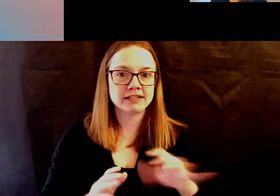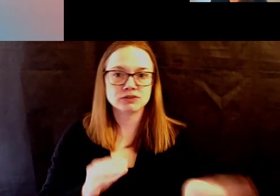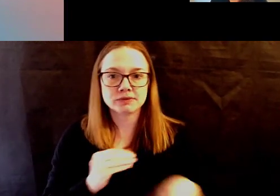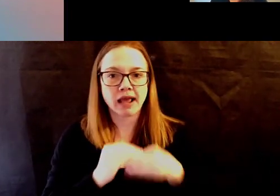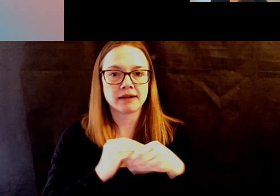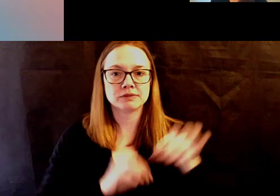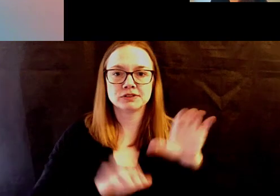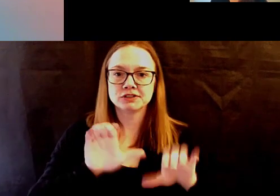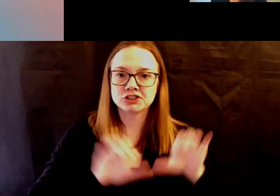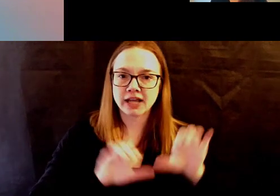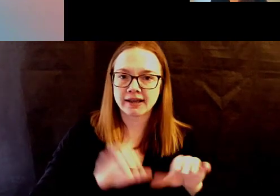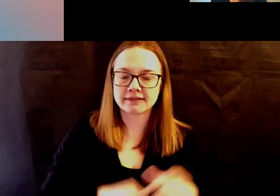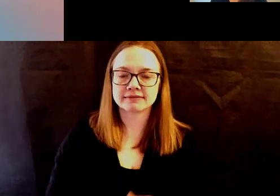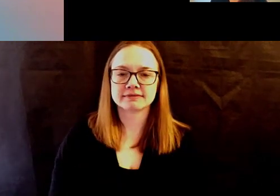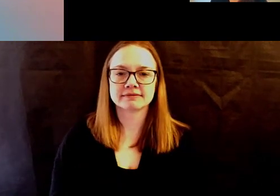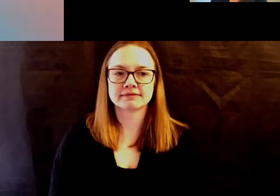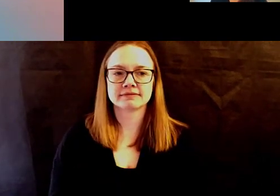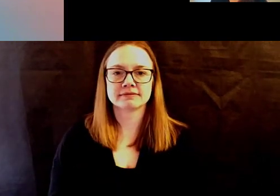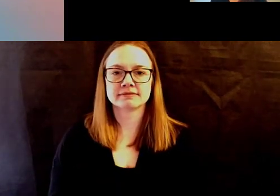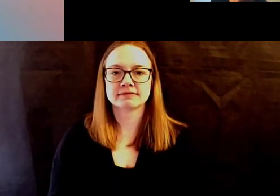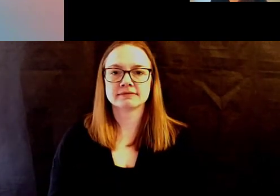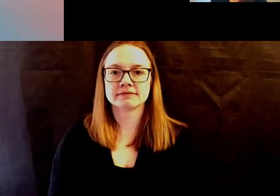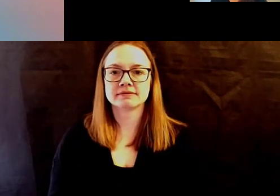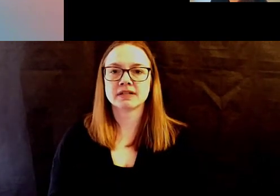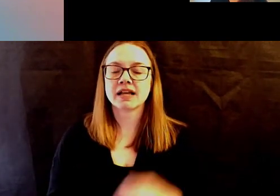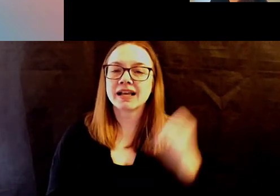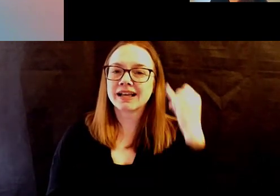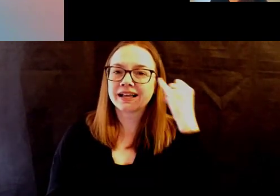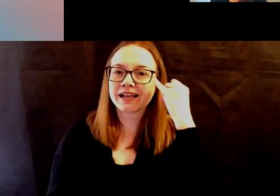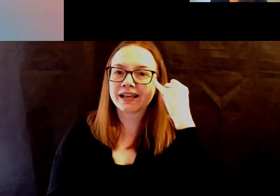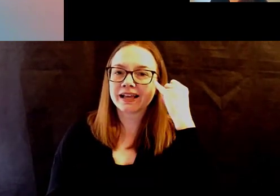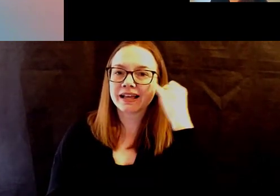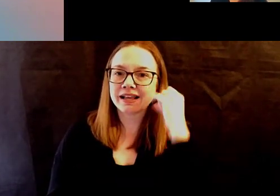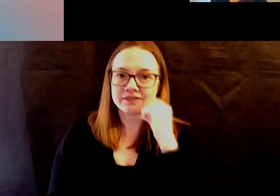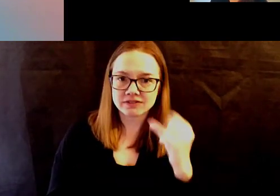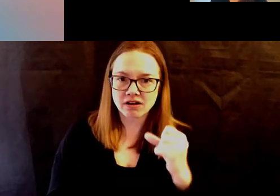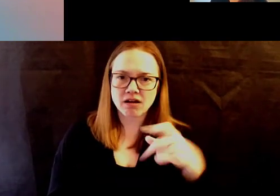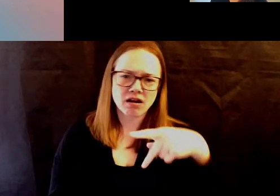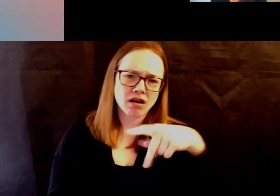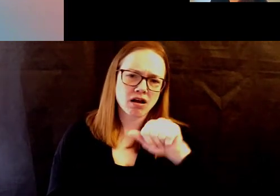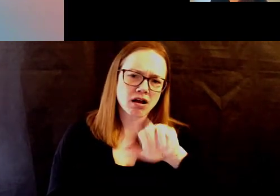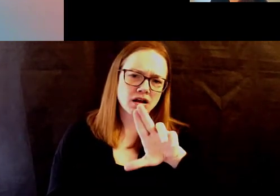Otherwise, Paul, will you be collecting questions by email